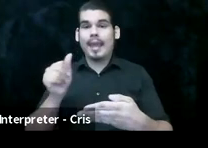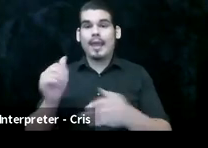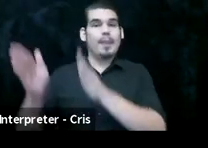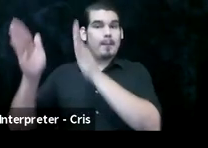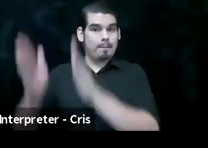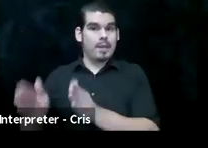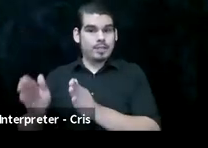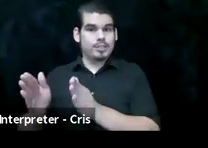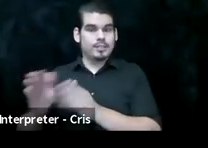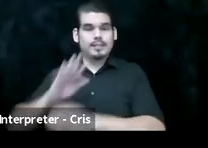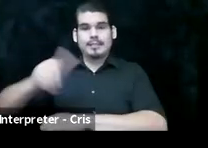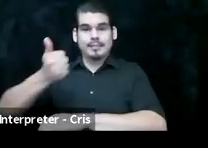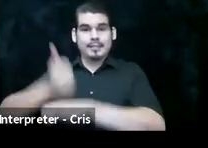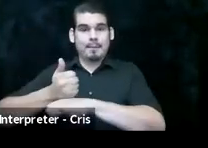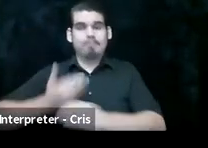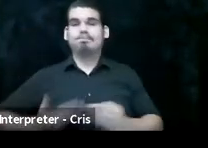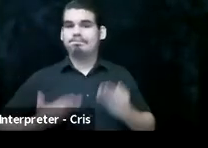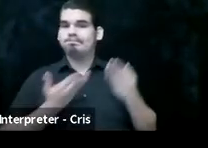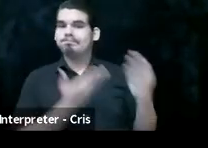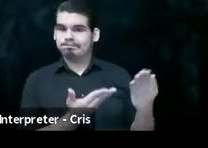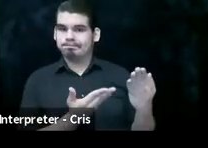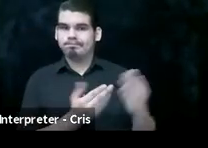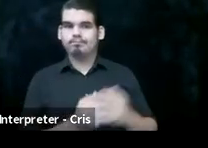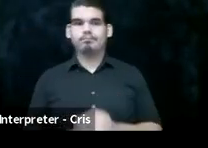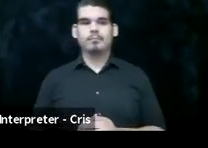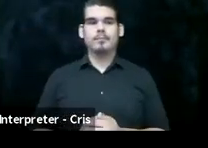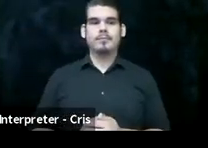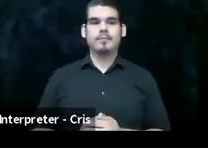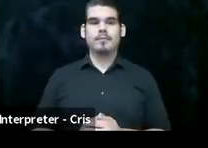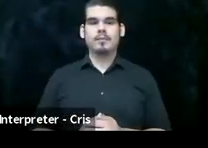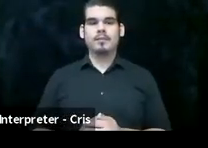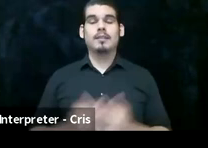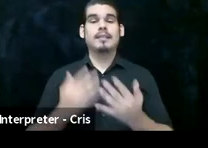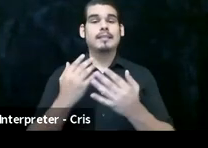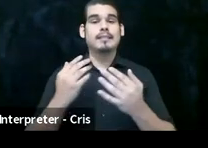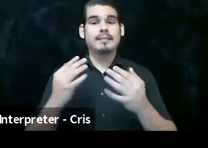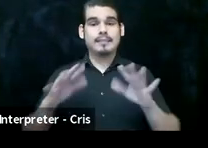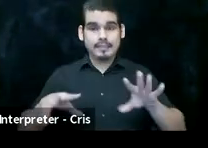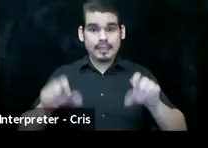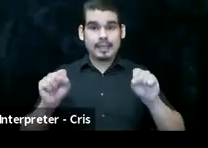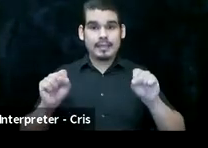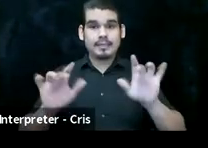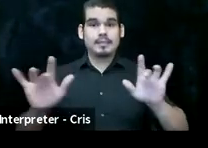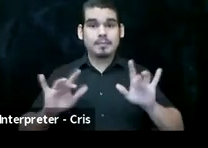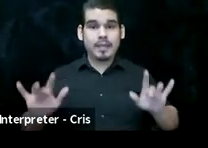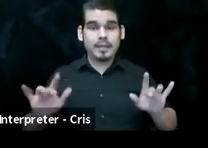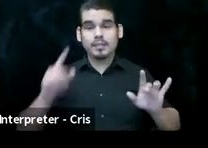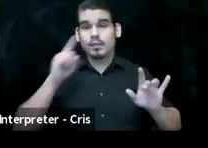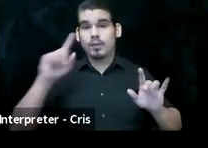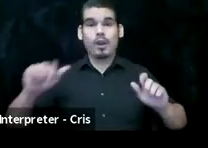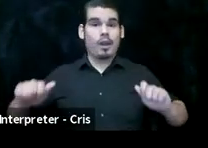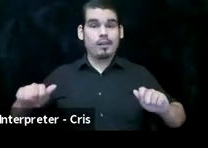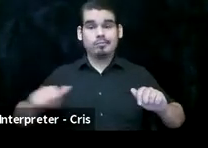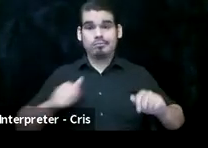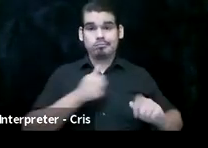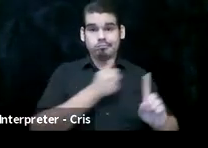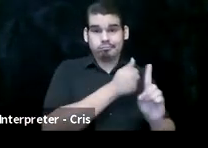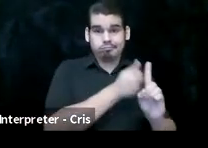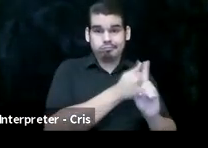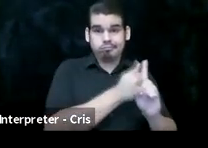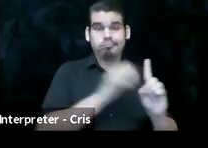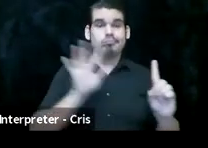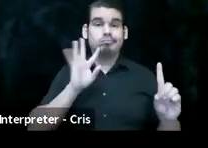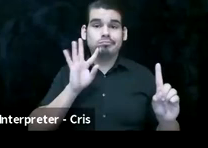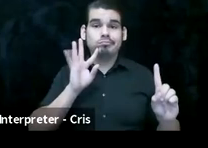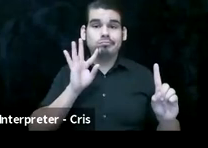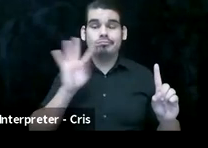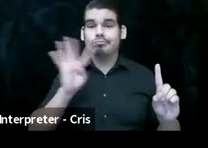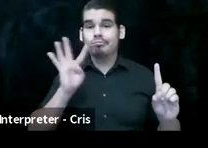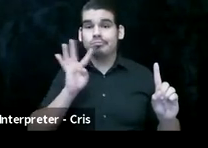RAD Region II: you've seen it amongst our presenters here when we're done talking we actually open the floor up to make space for others, so they have their their chance to save their two pieces of.